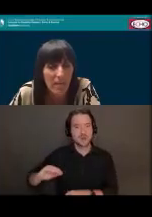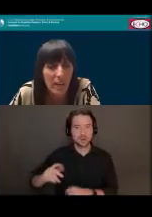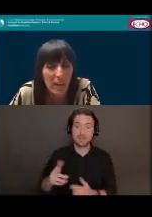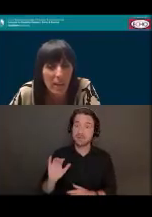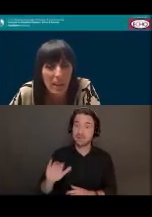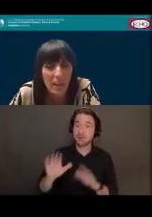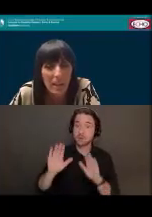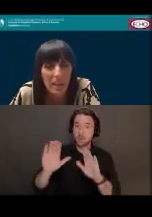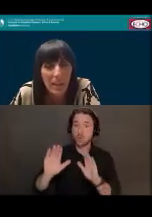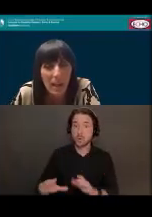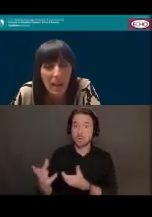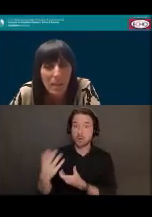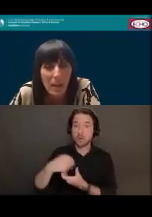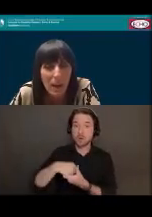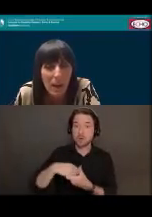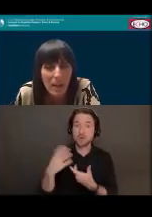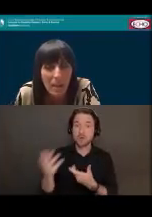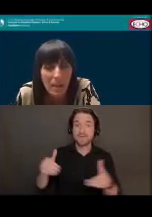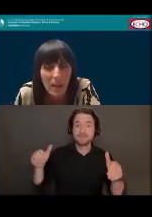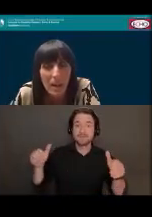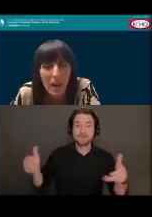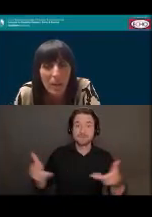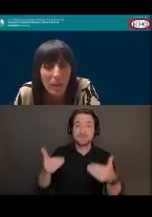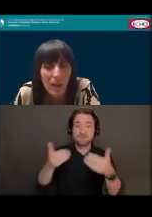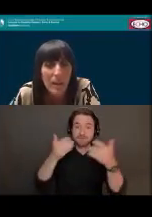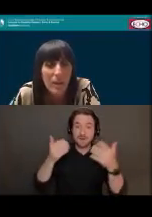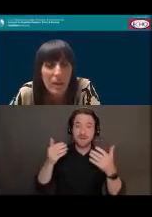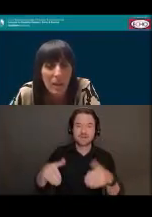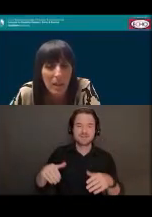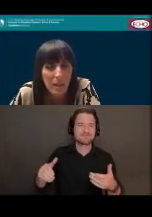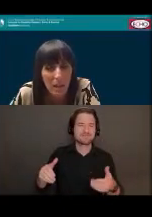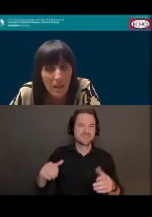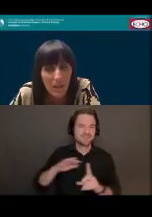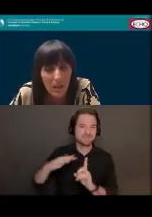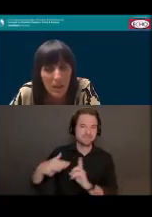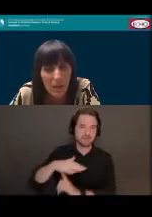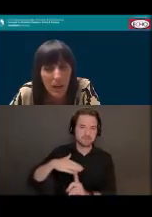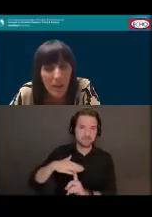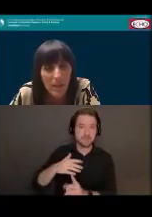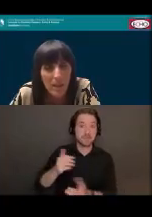environments. It helps us arrange success for the child.